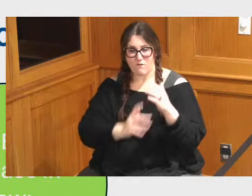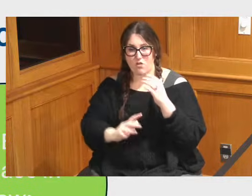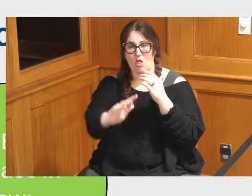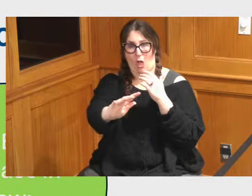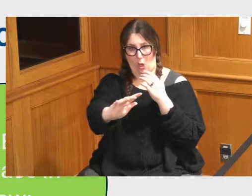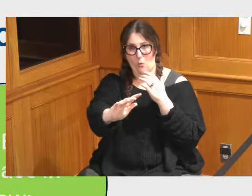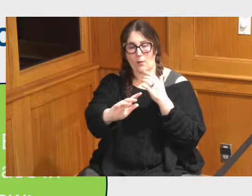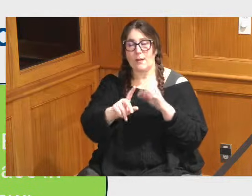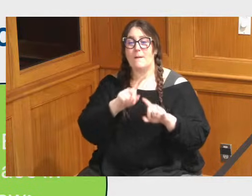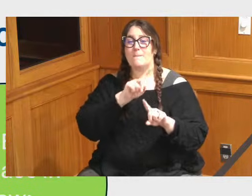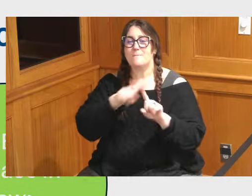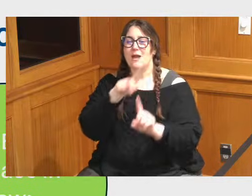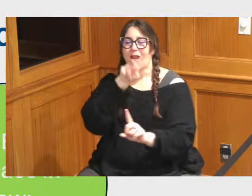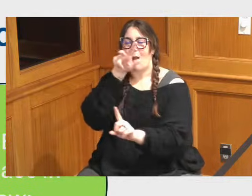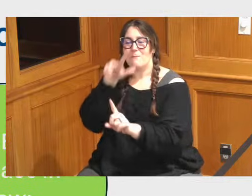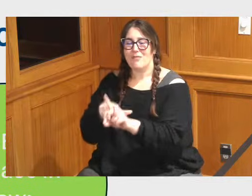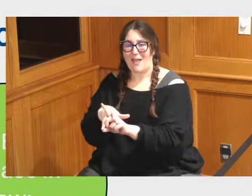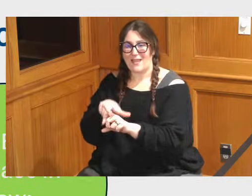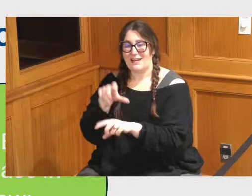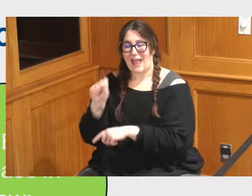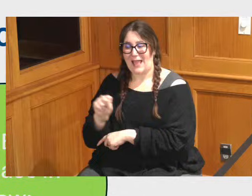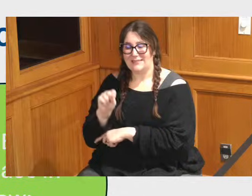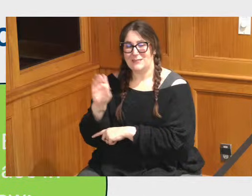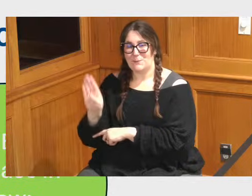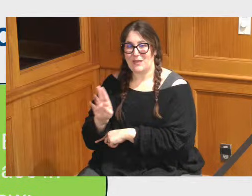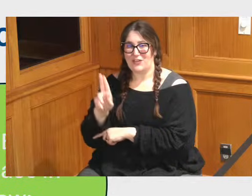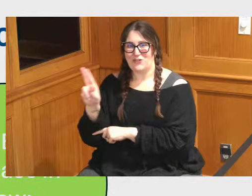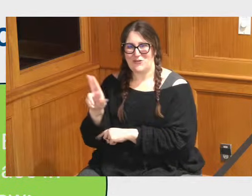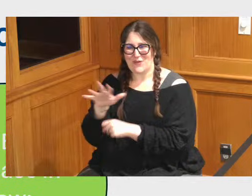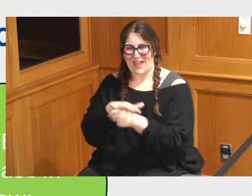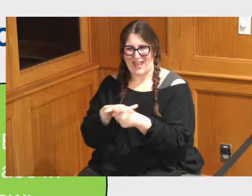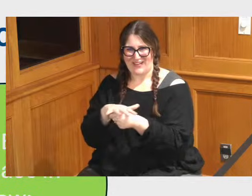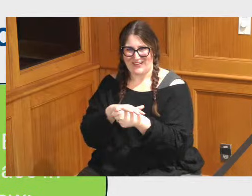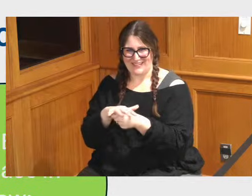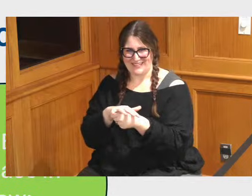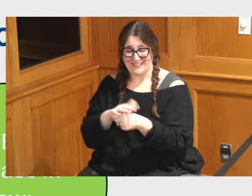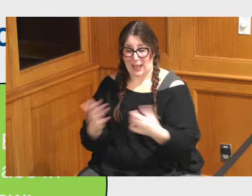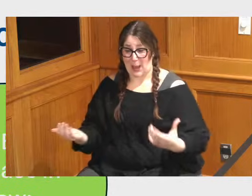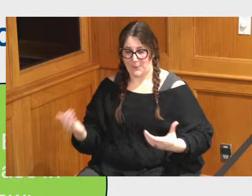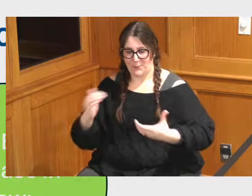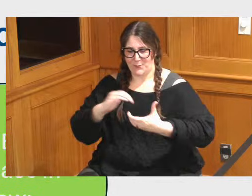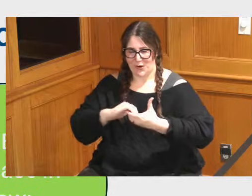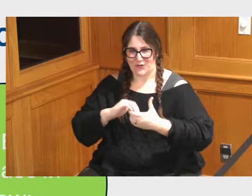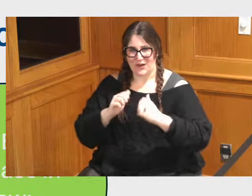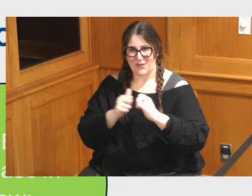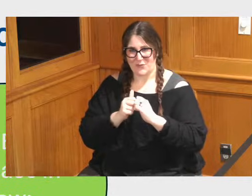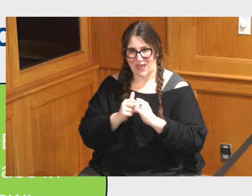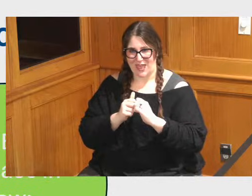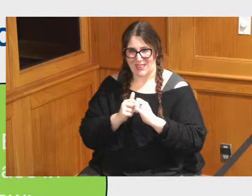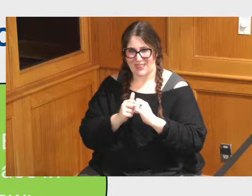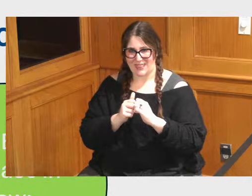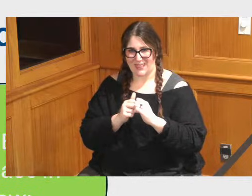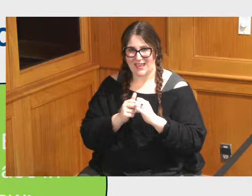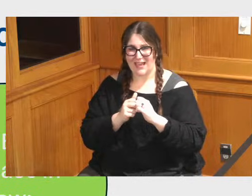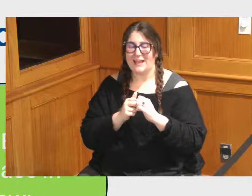but applying it to SBU areas. And by partnering with a municipality who can more effectively